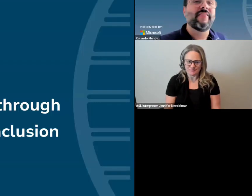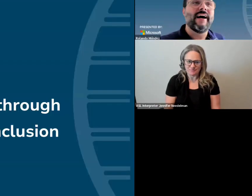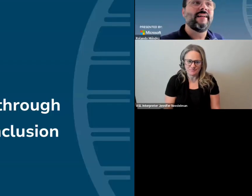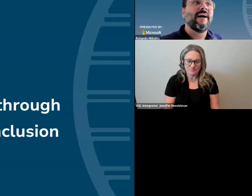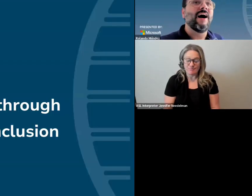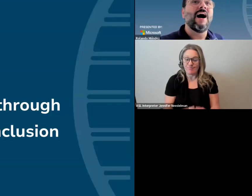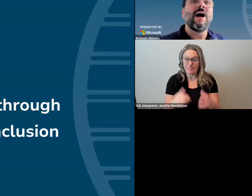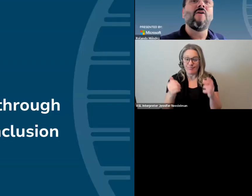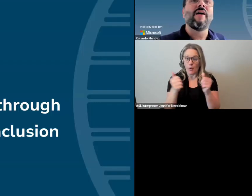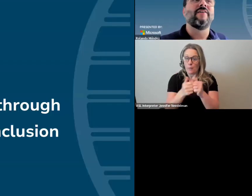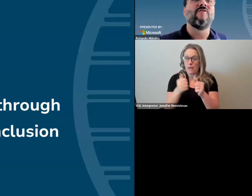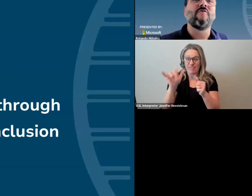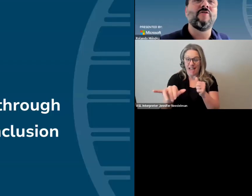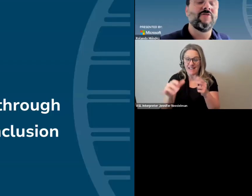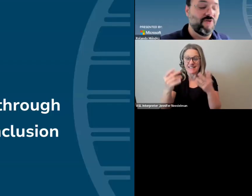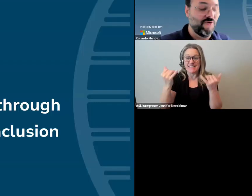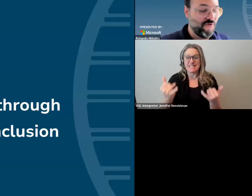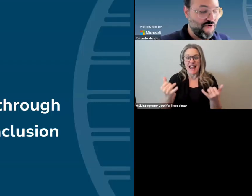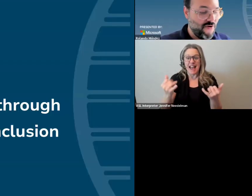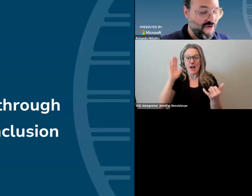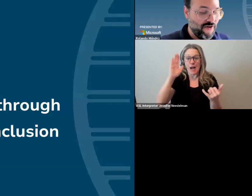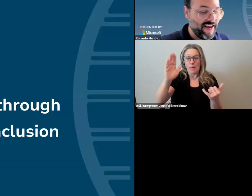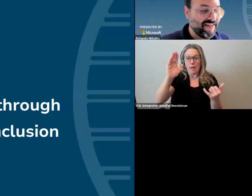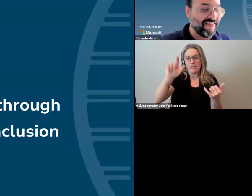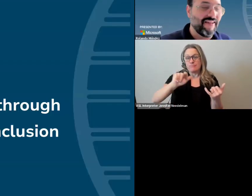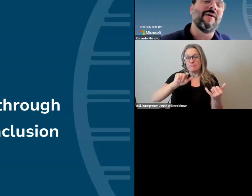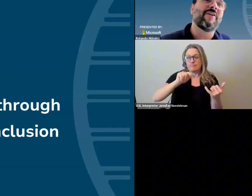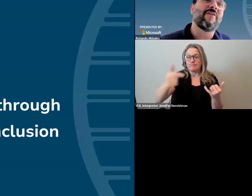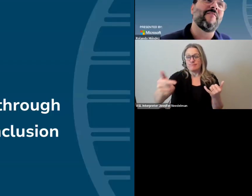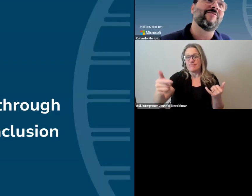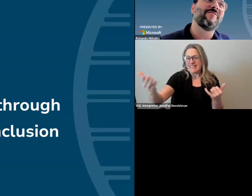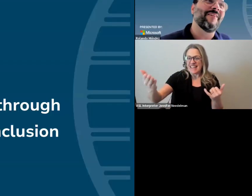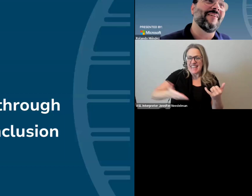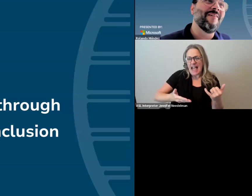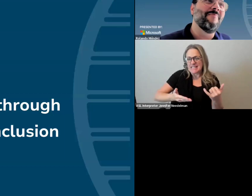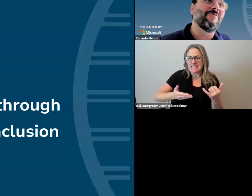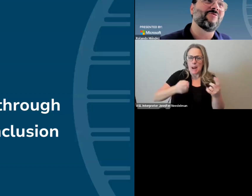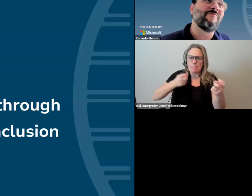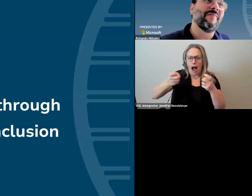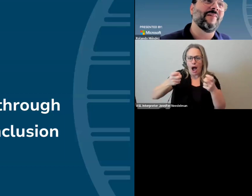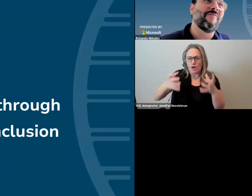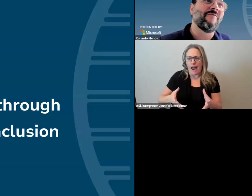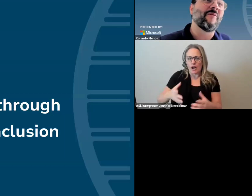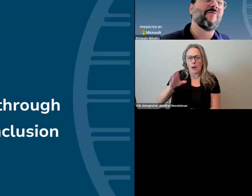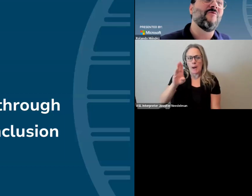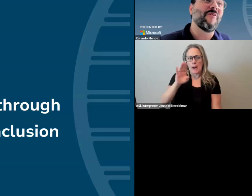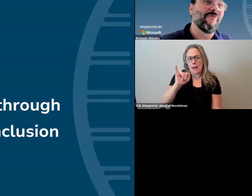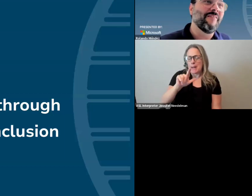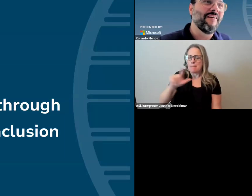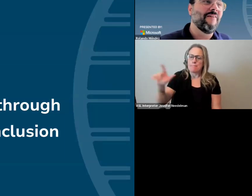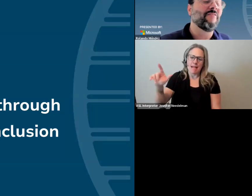And with that, I'll hand it over to our guest moderator today, Bill Schiffmiller from Akoio,